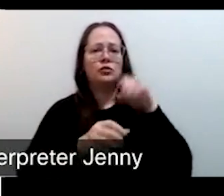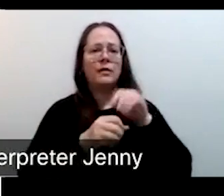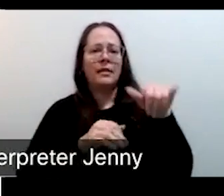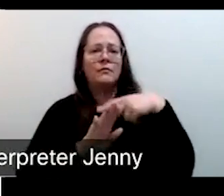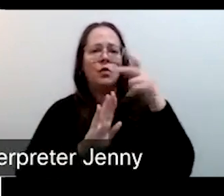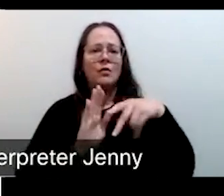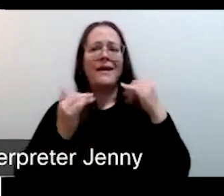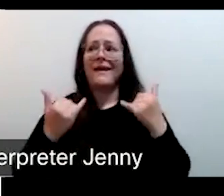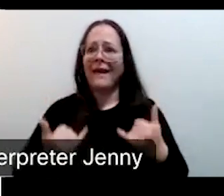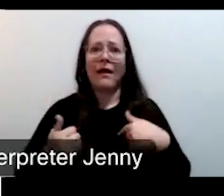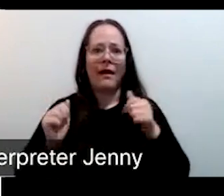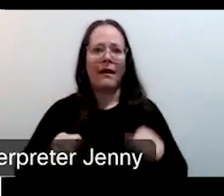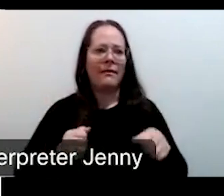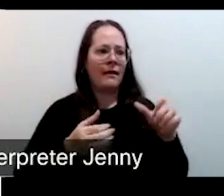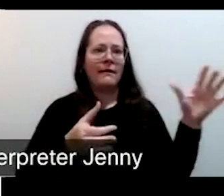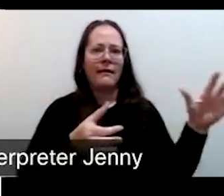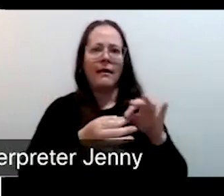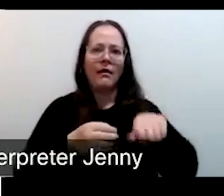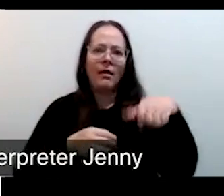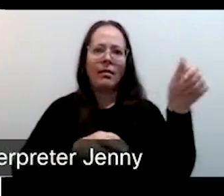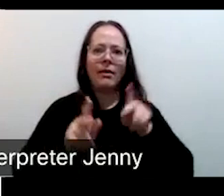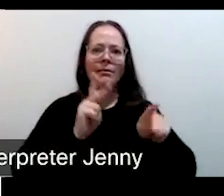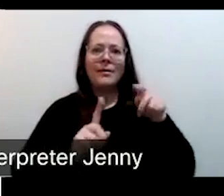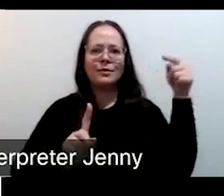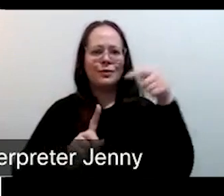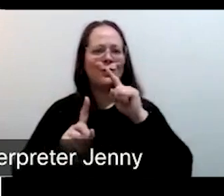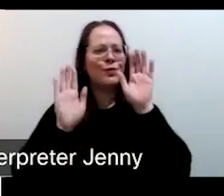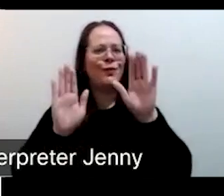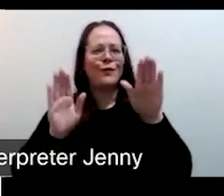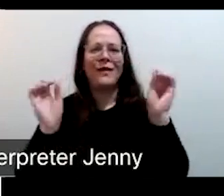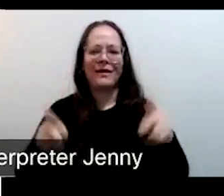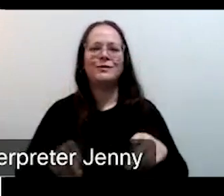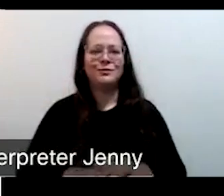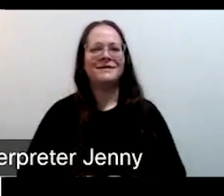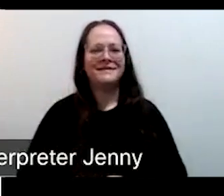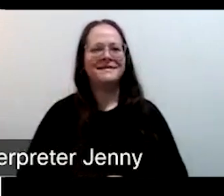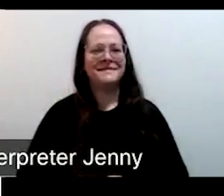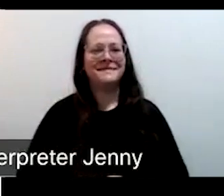people with disabilities to this wonderful opportunity.